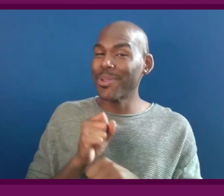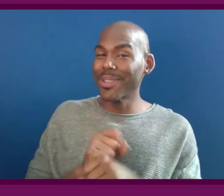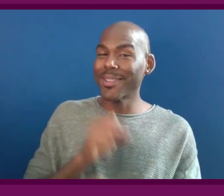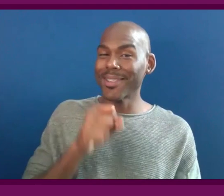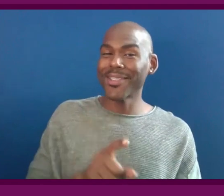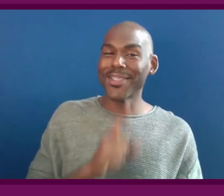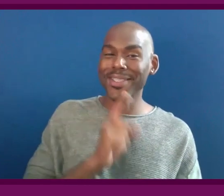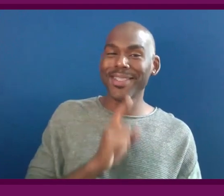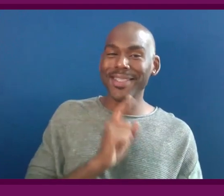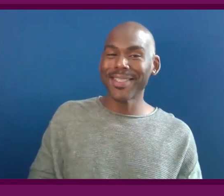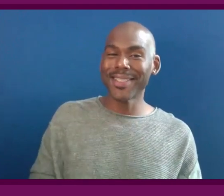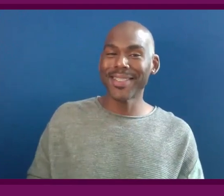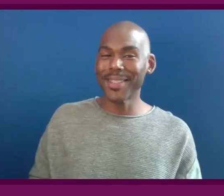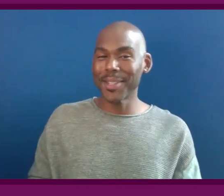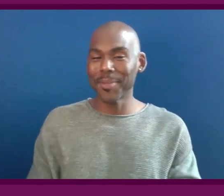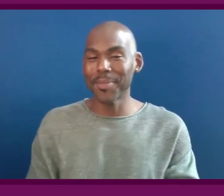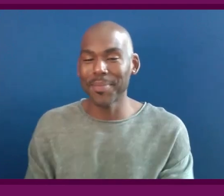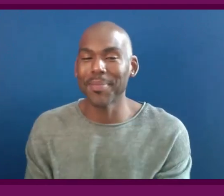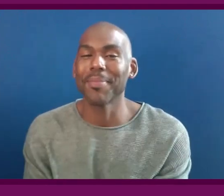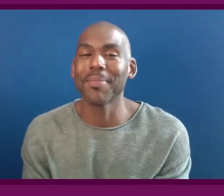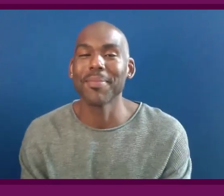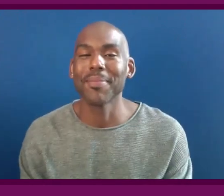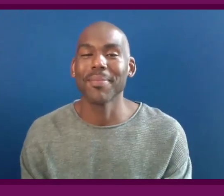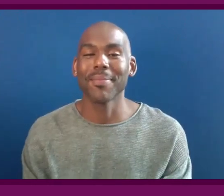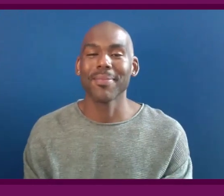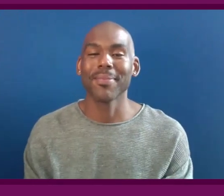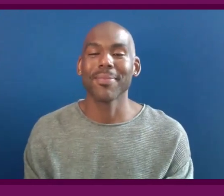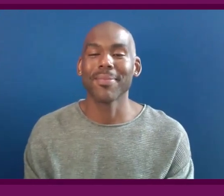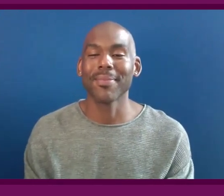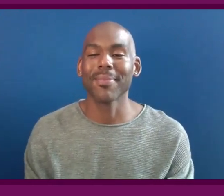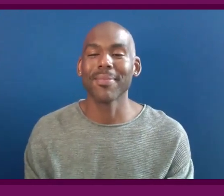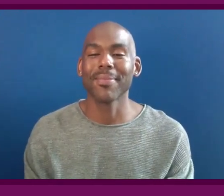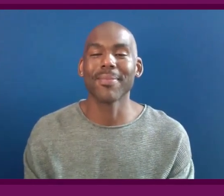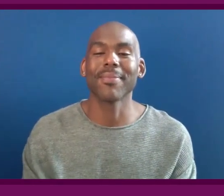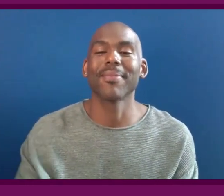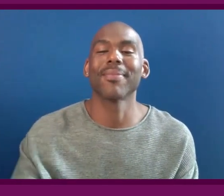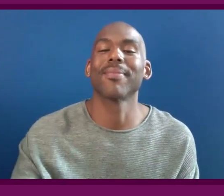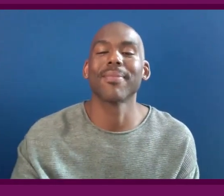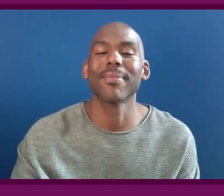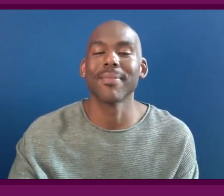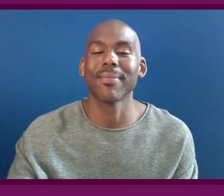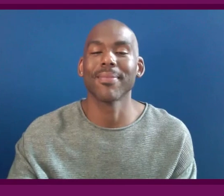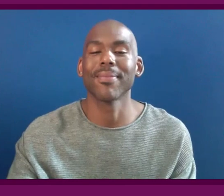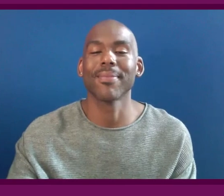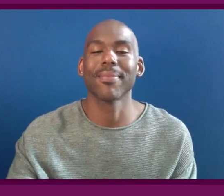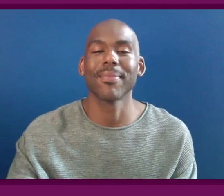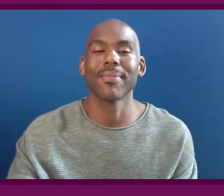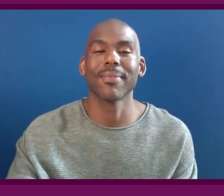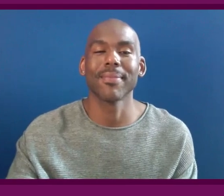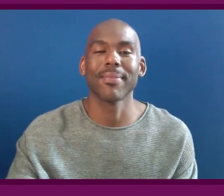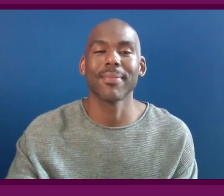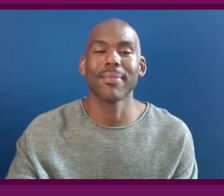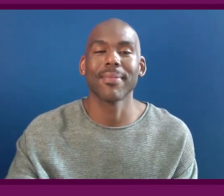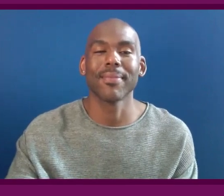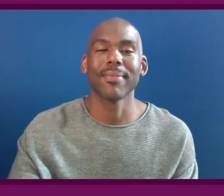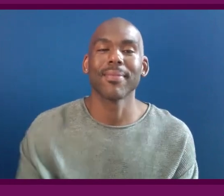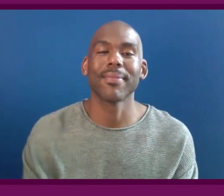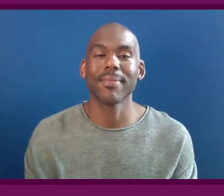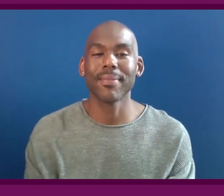Ashley Inkumsah: Absolutely. Yes.